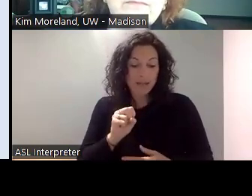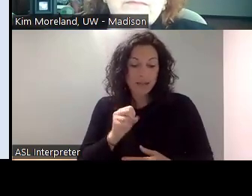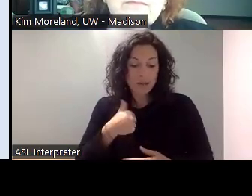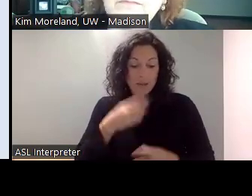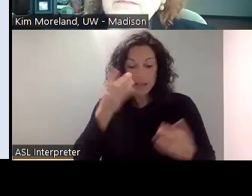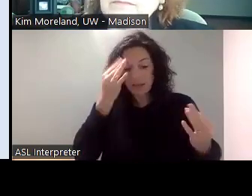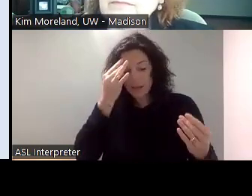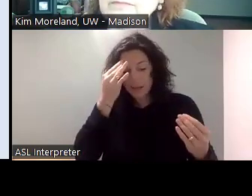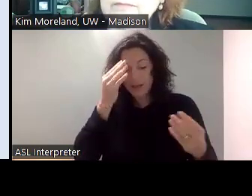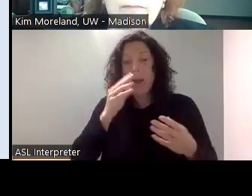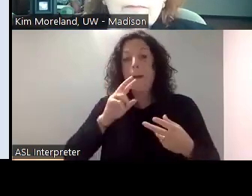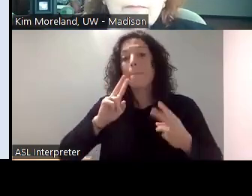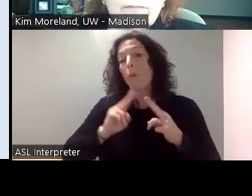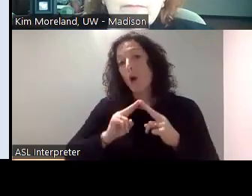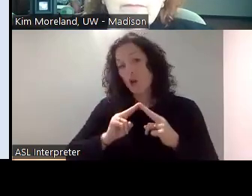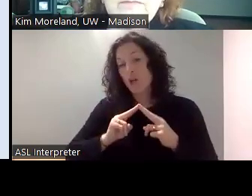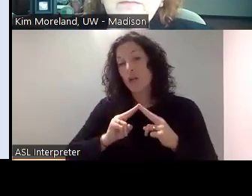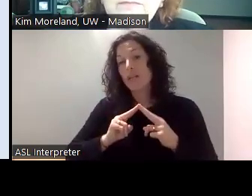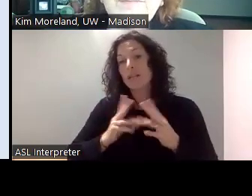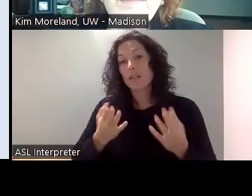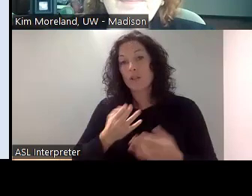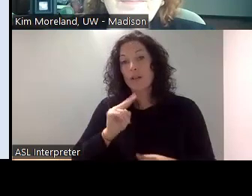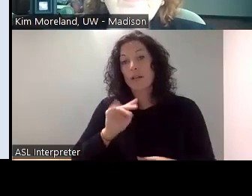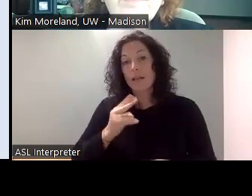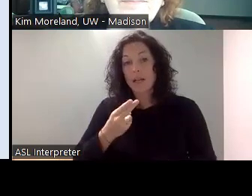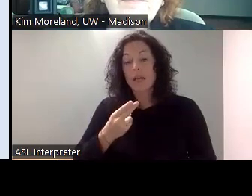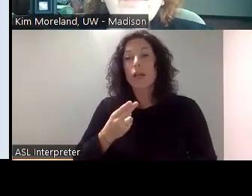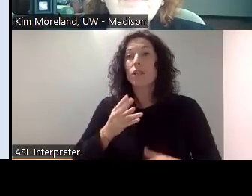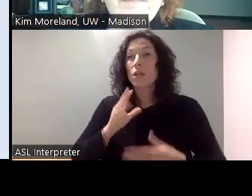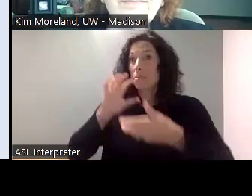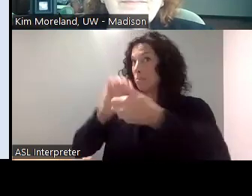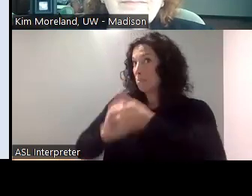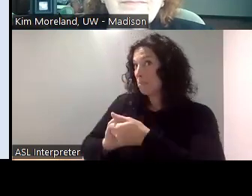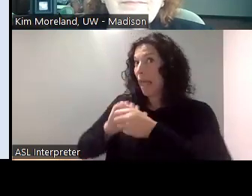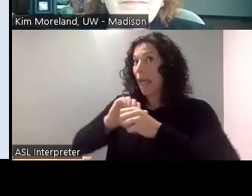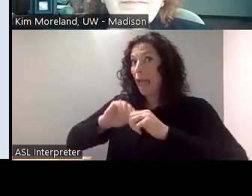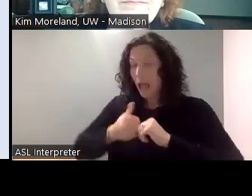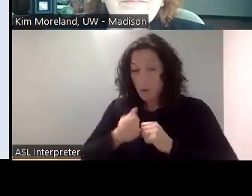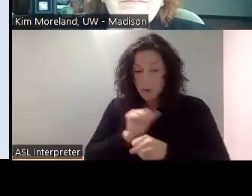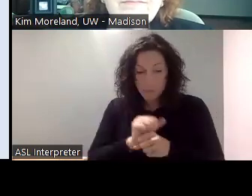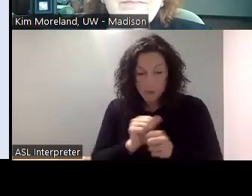as exactly that, partners, and how we can work together to address the issue.